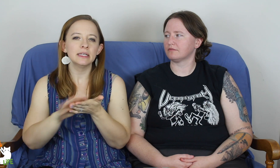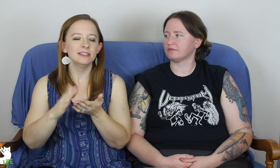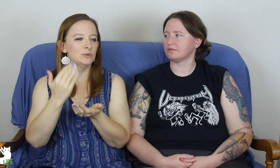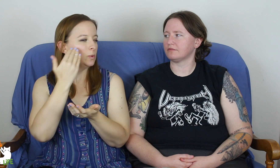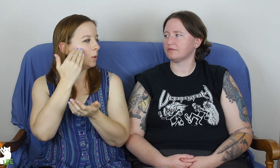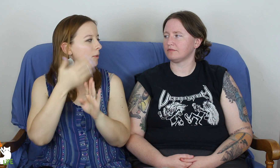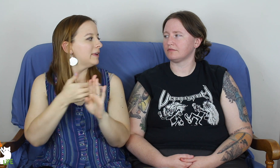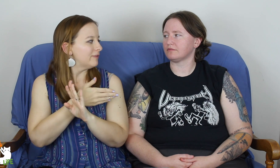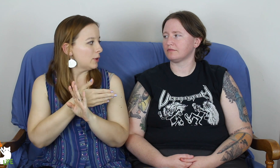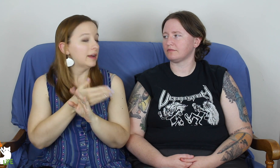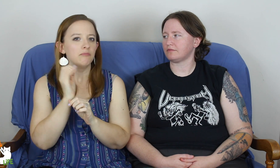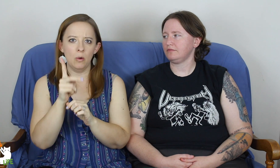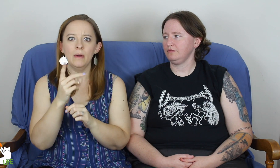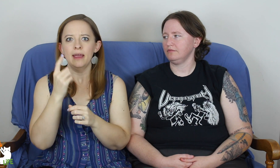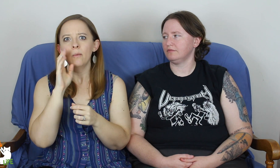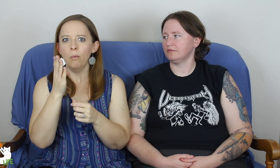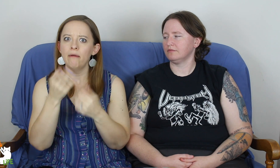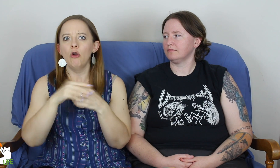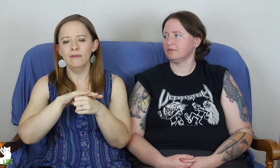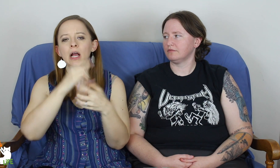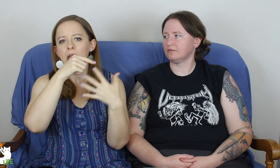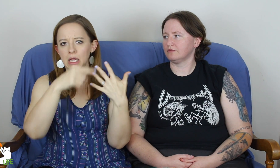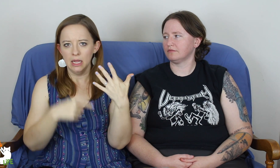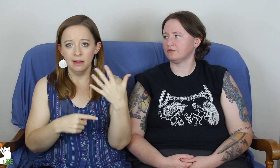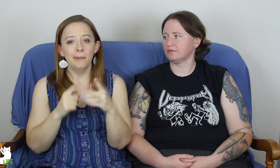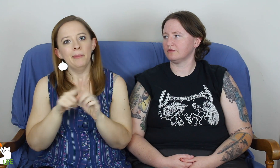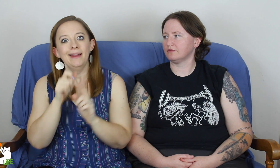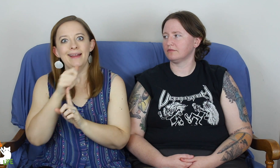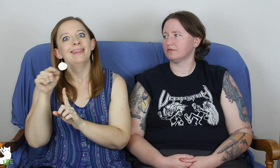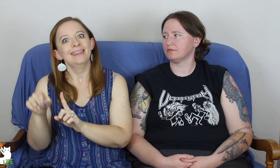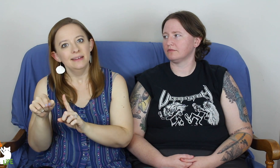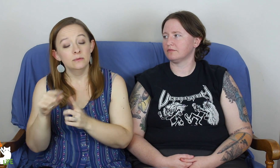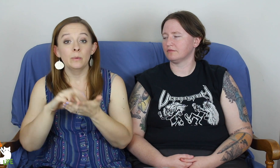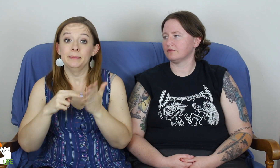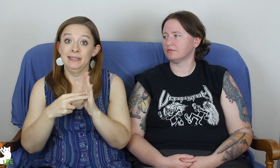It's just kind of nice to know beforehand. Like, this will be covered, but this won't.